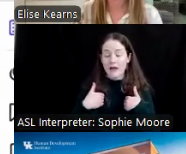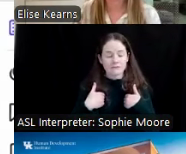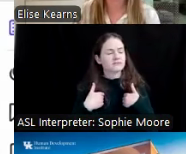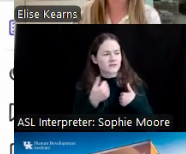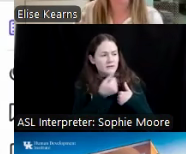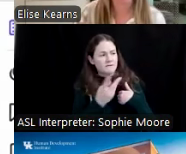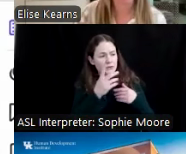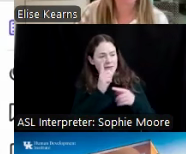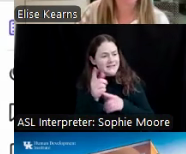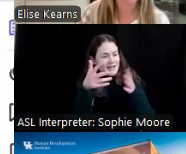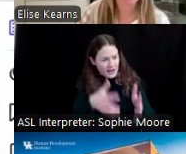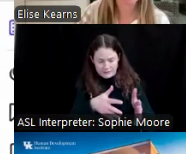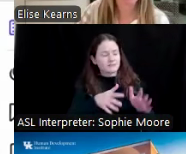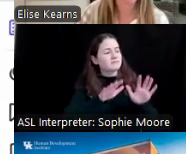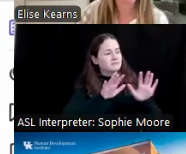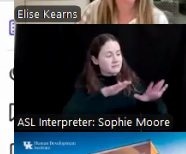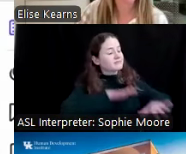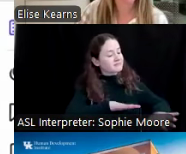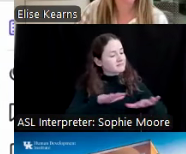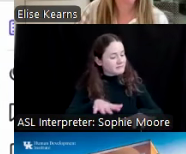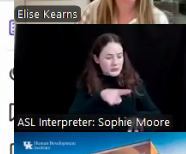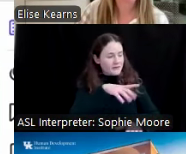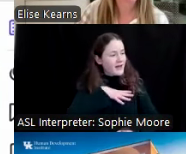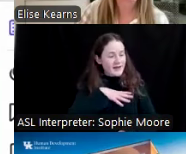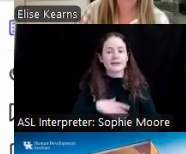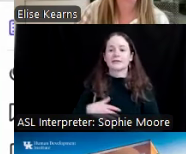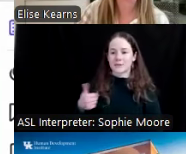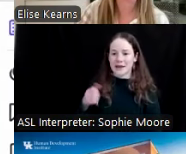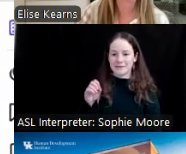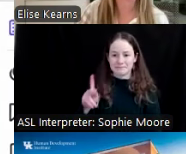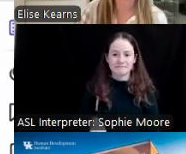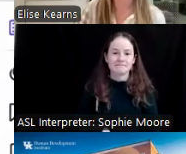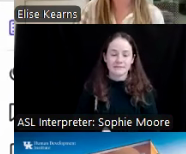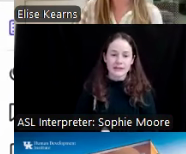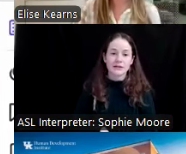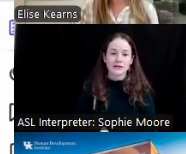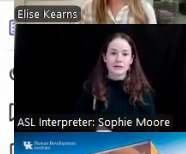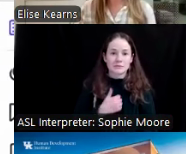time. My screen I'm sorry. Okay, so this is